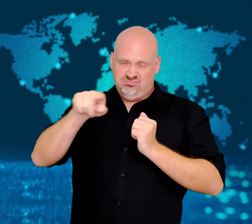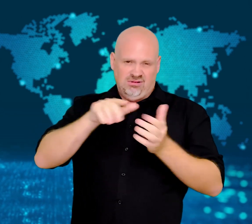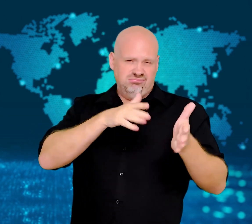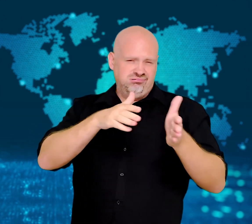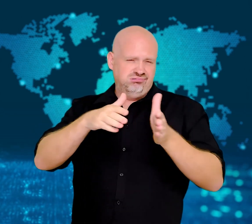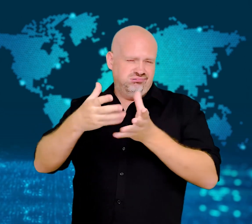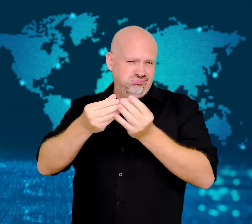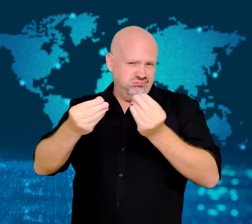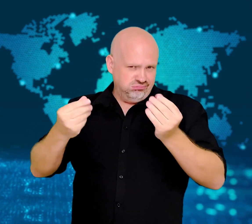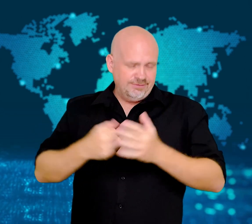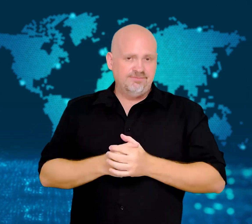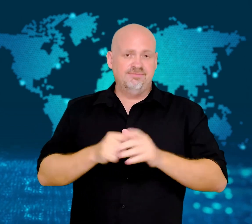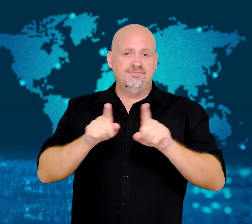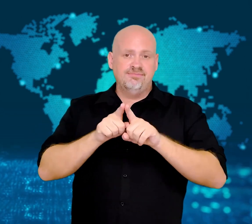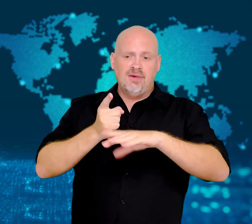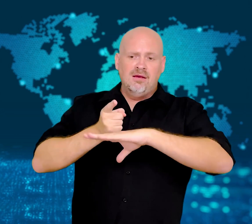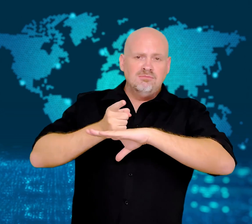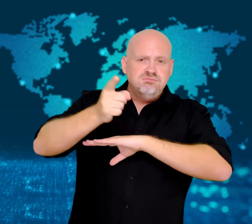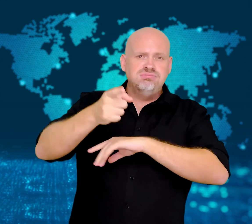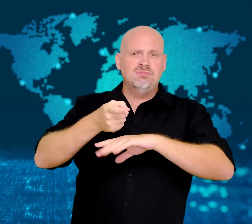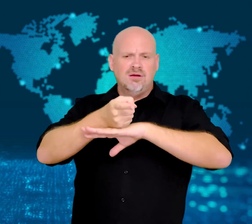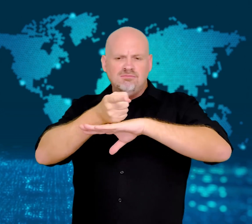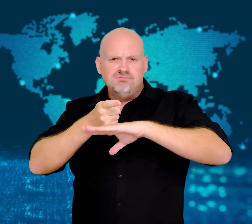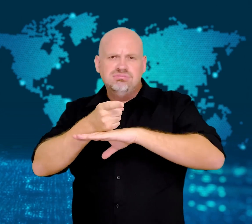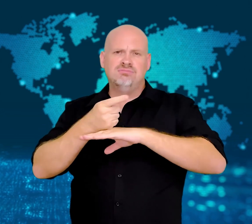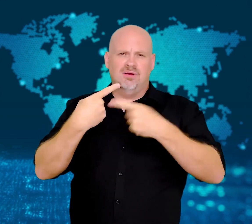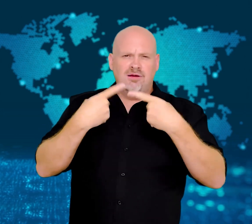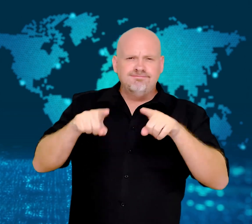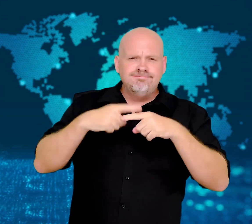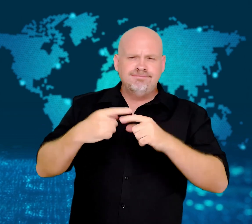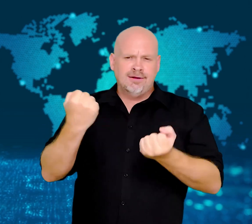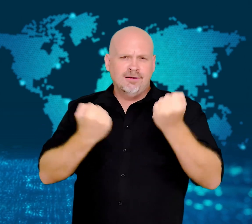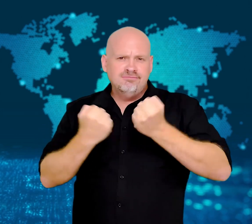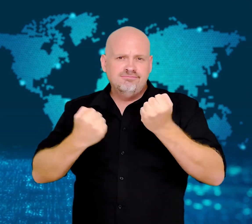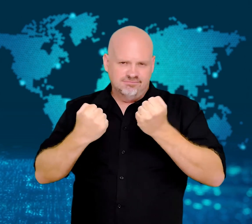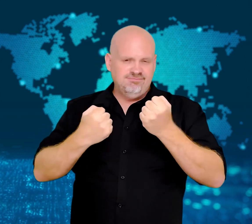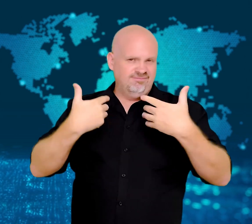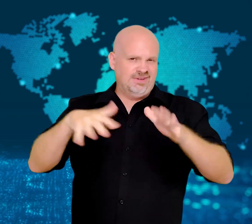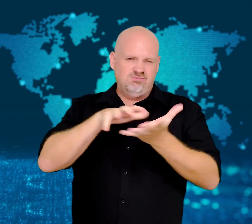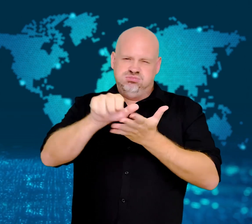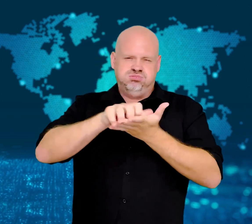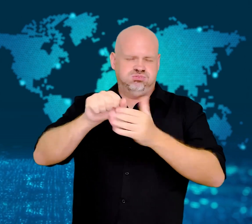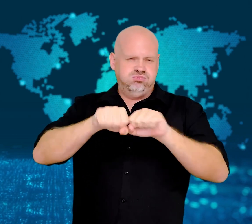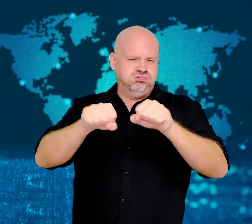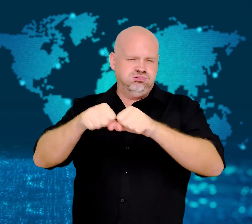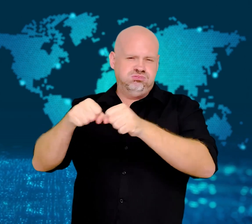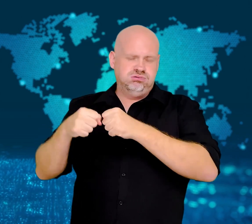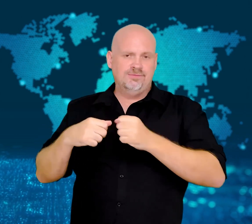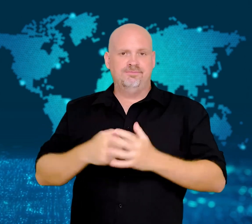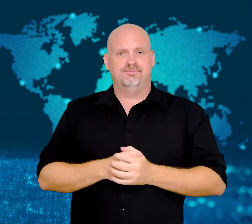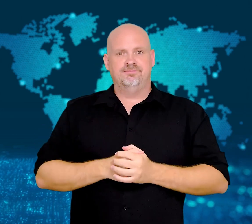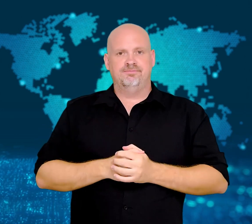middle and junior officers and significant amounts of weapon armories.